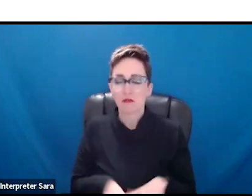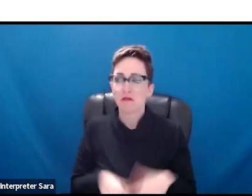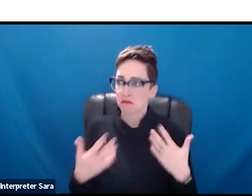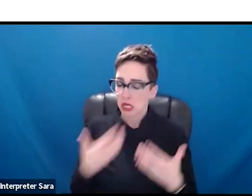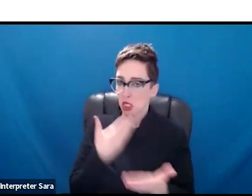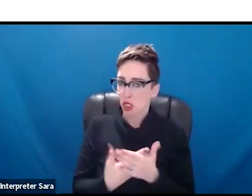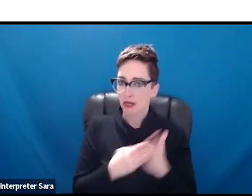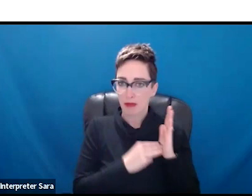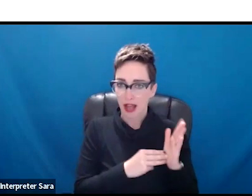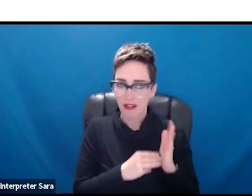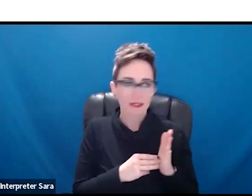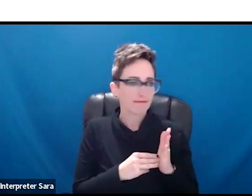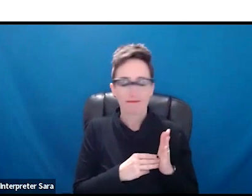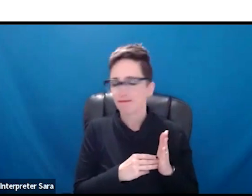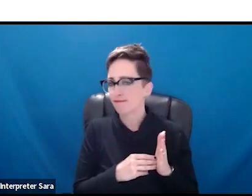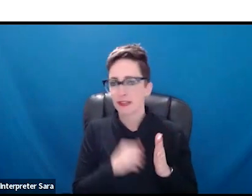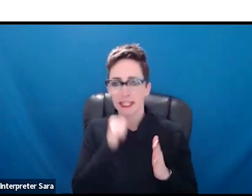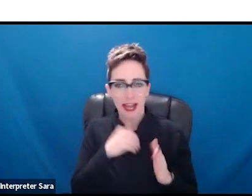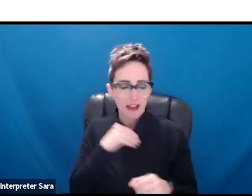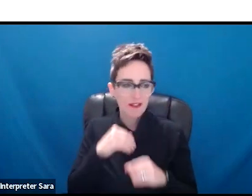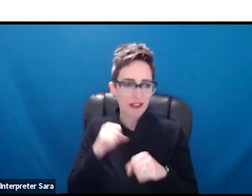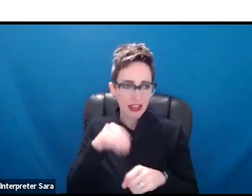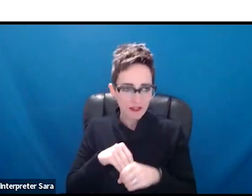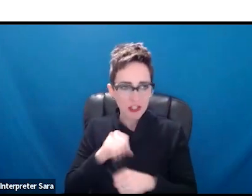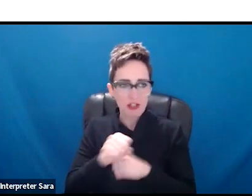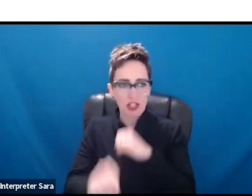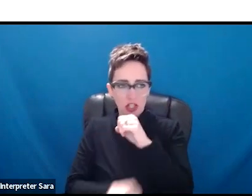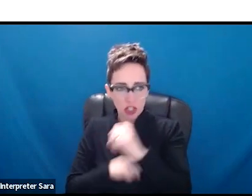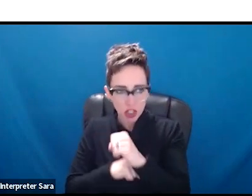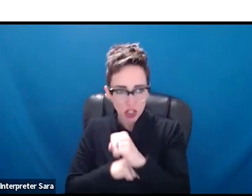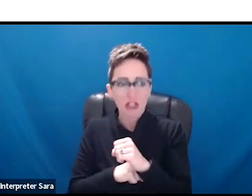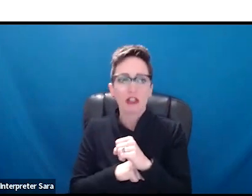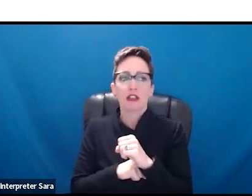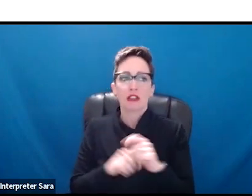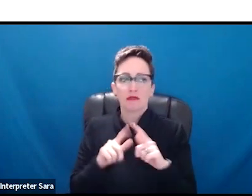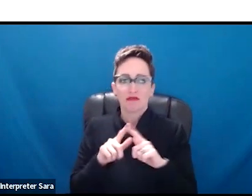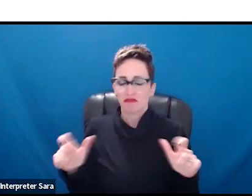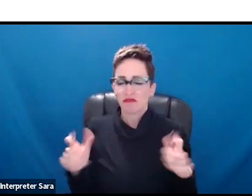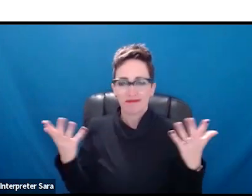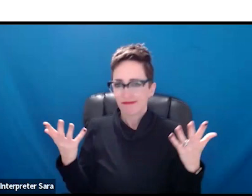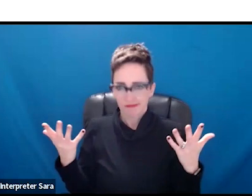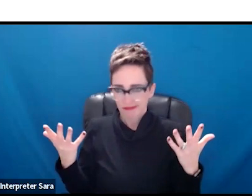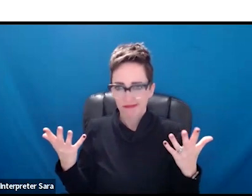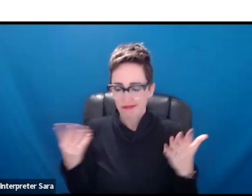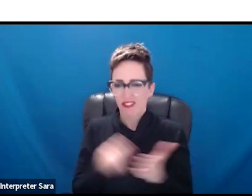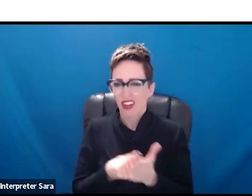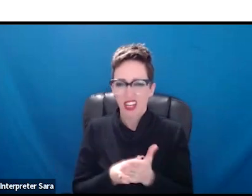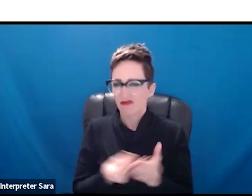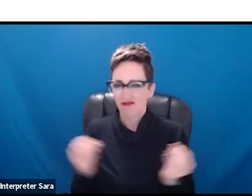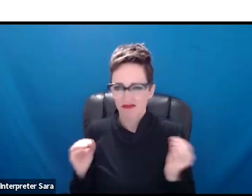we did not have the funding sustainability. So I want to talk a little bit about NASMHPD,